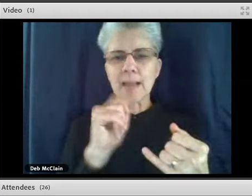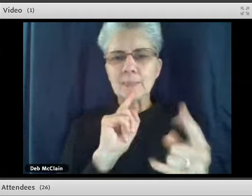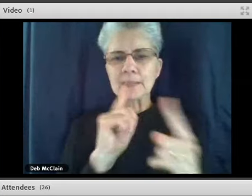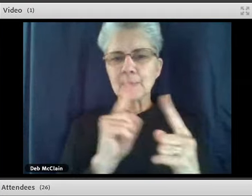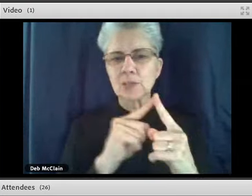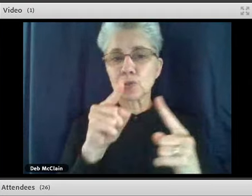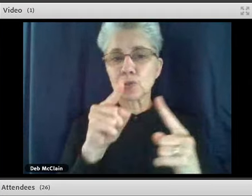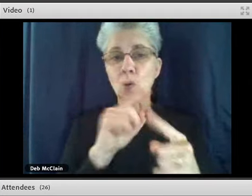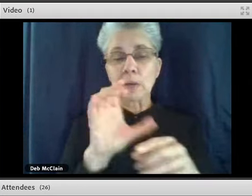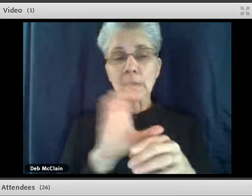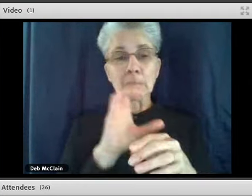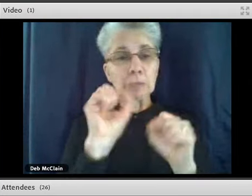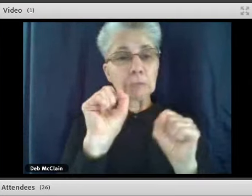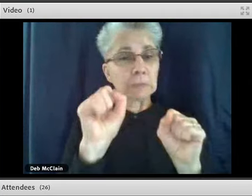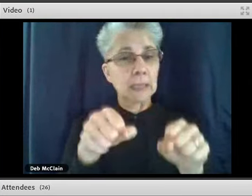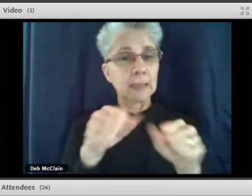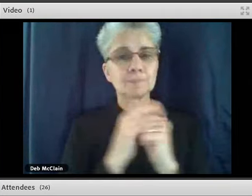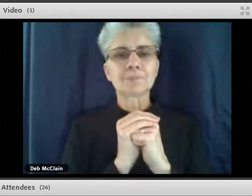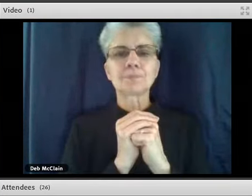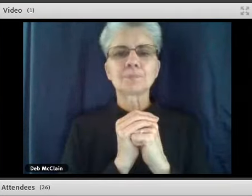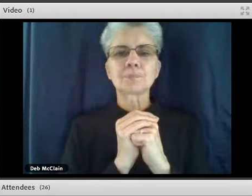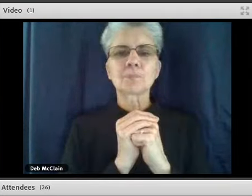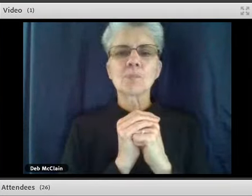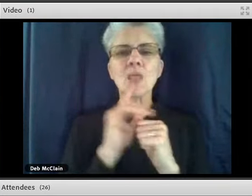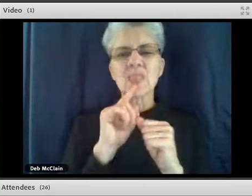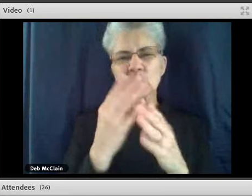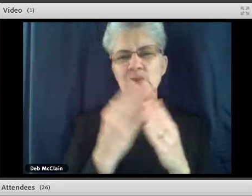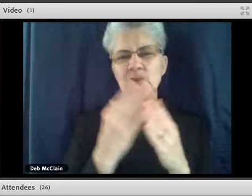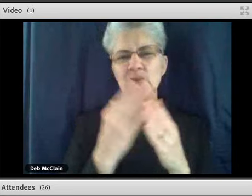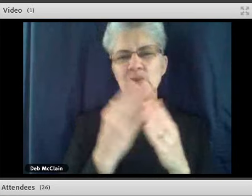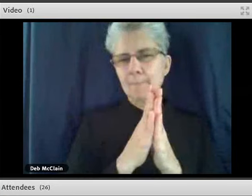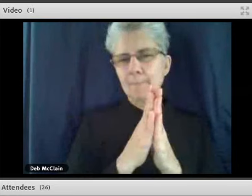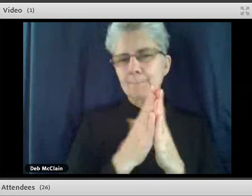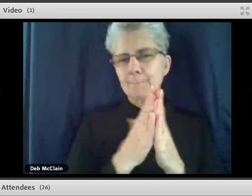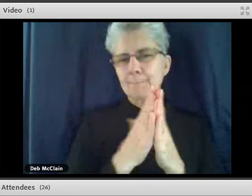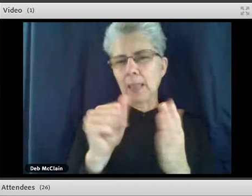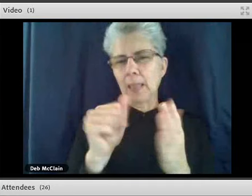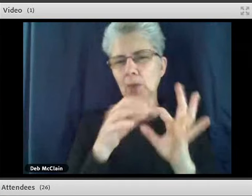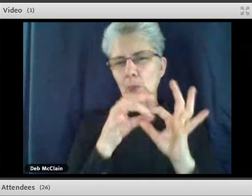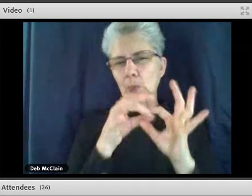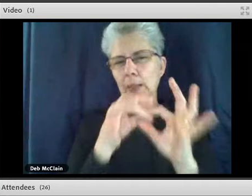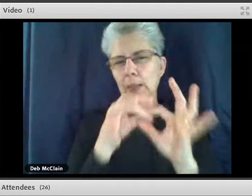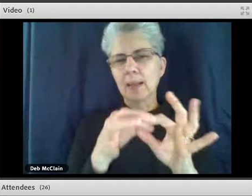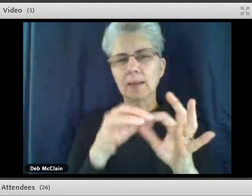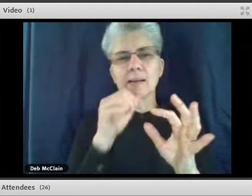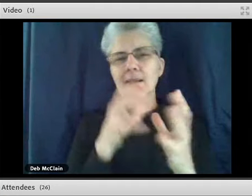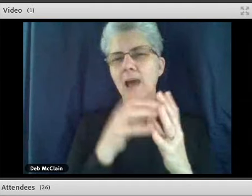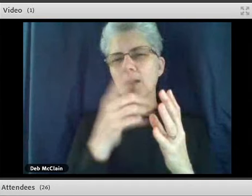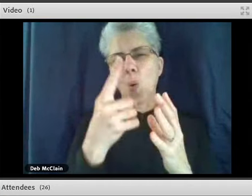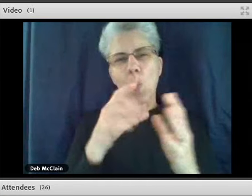You can read them. You can have your phone or your tablet speak to you, or your computer. So, these are some of the books